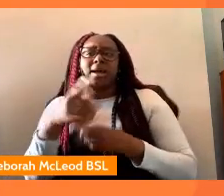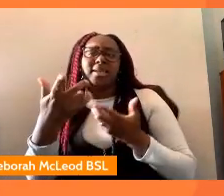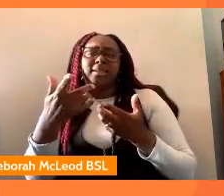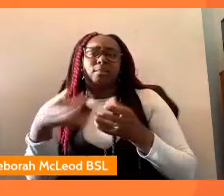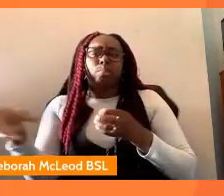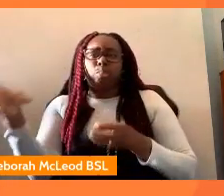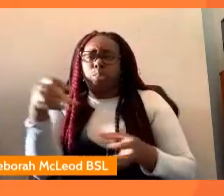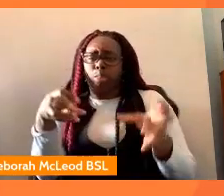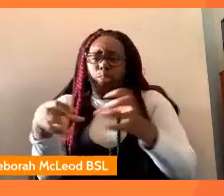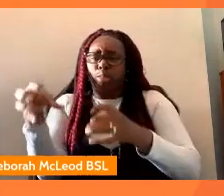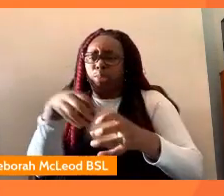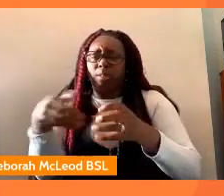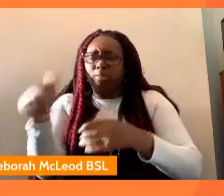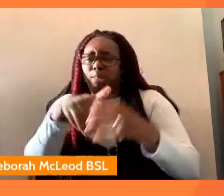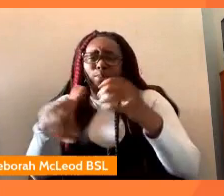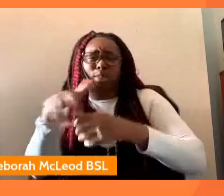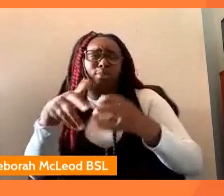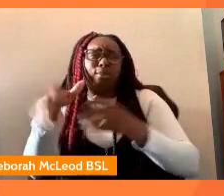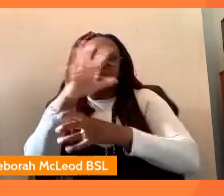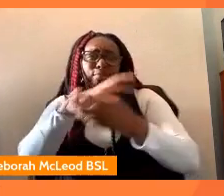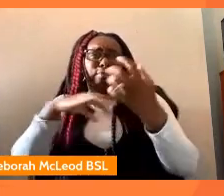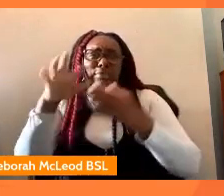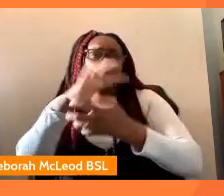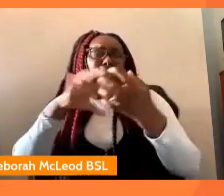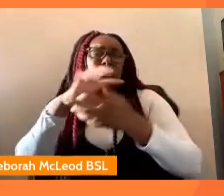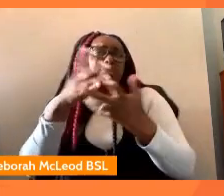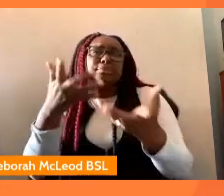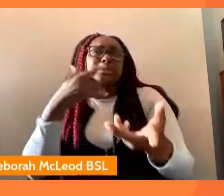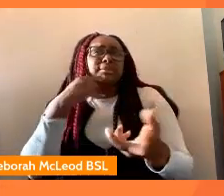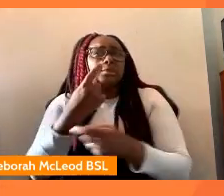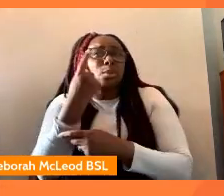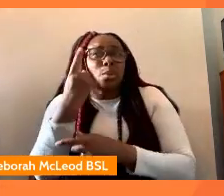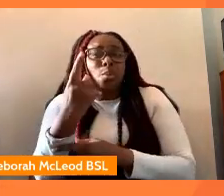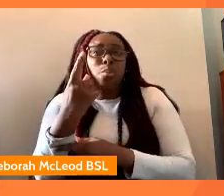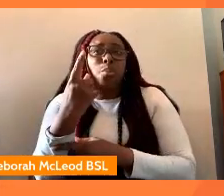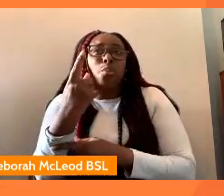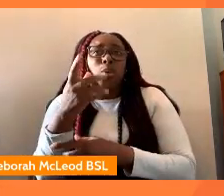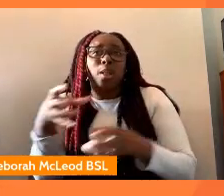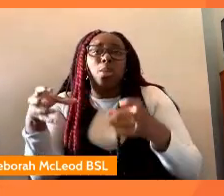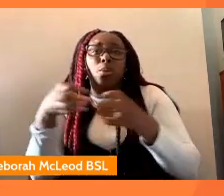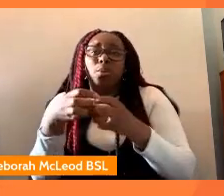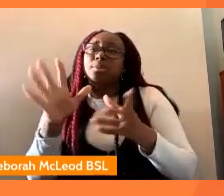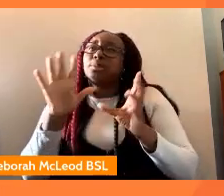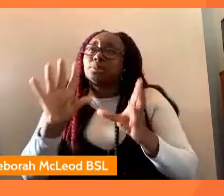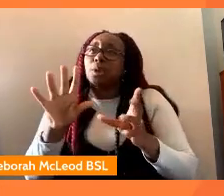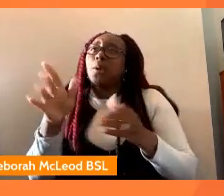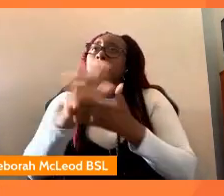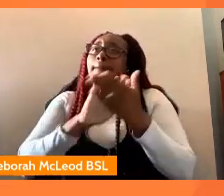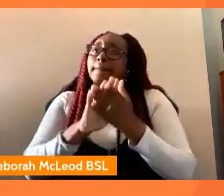So I don't advocate for the fact that the sector is one organism. It's a connected web of communities.